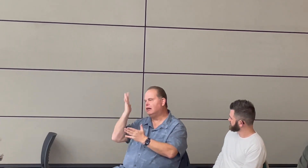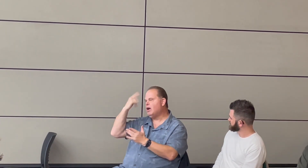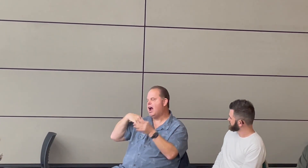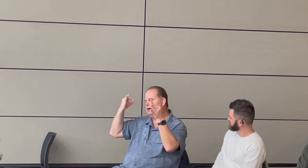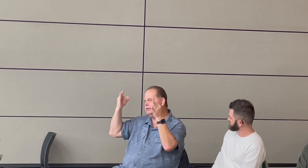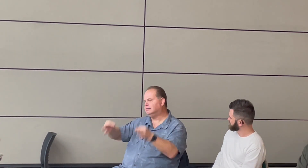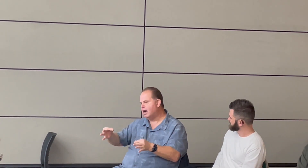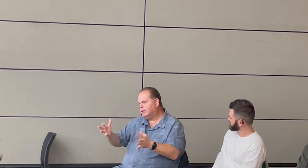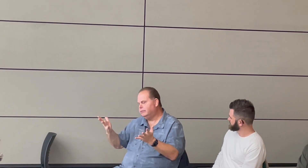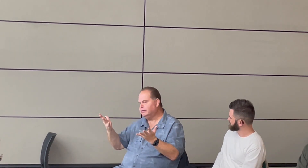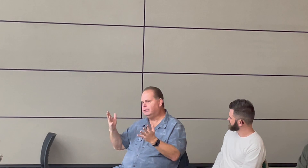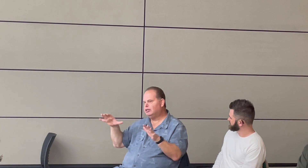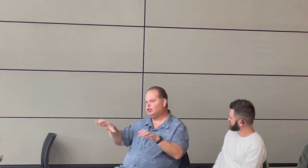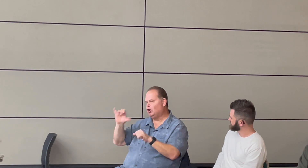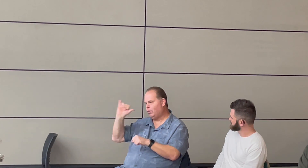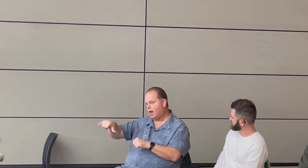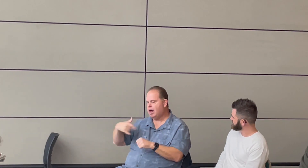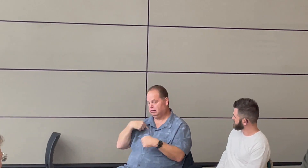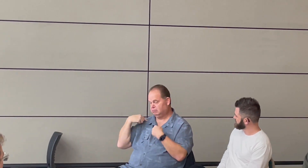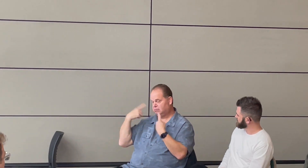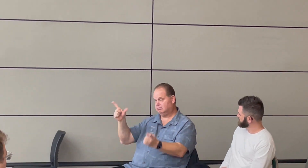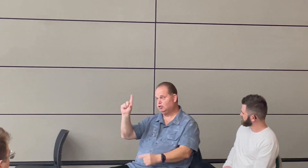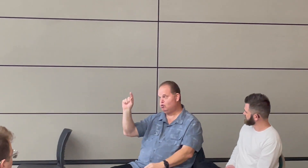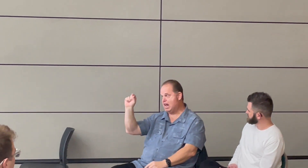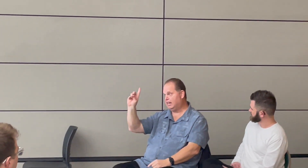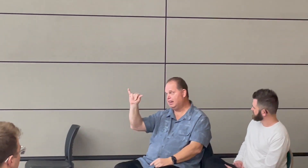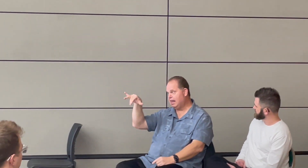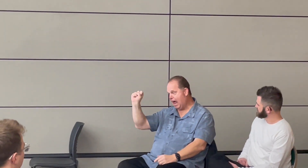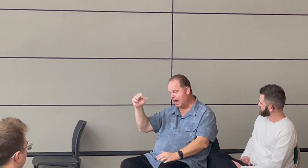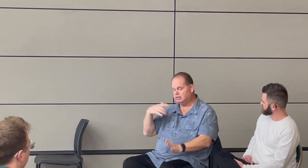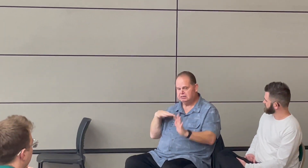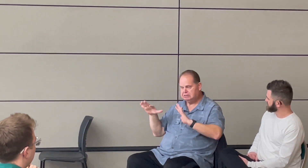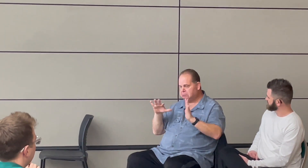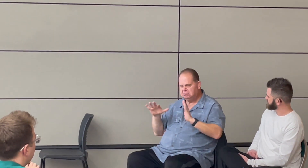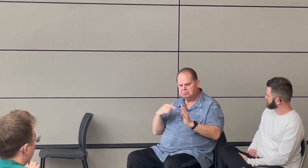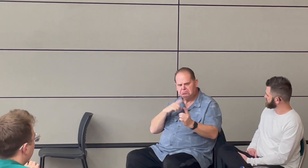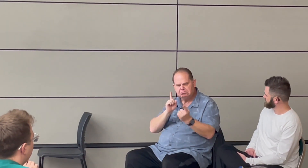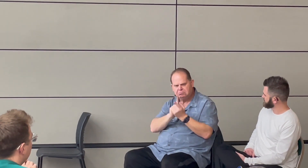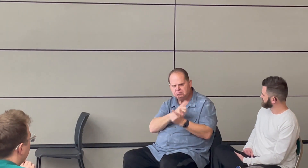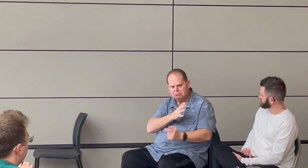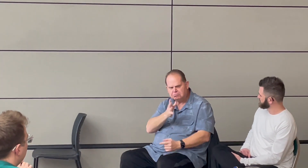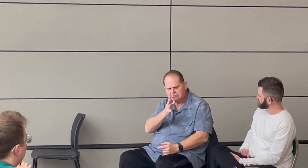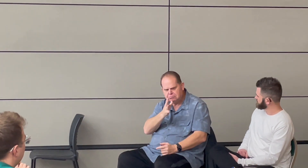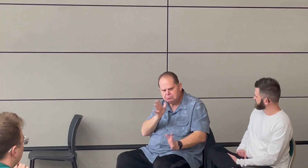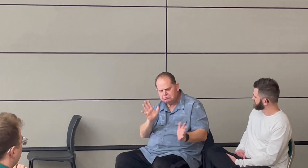all uh and anyway that's why I had decided that I wanted to get an implant in the last 20 days I